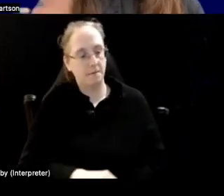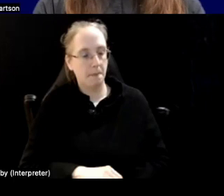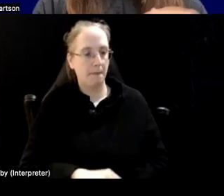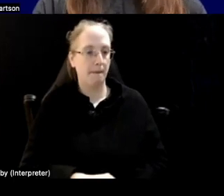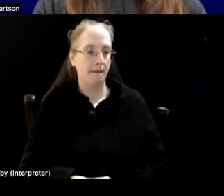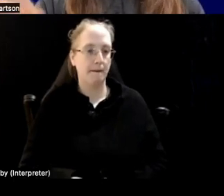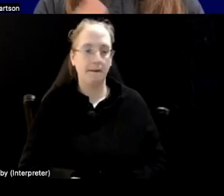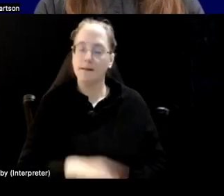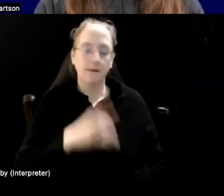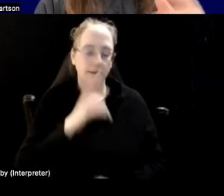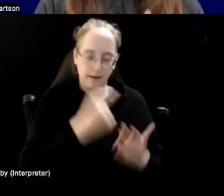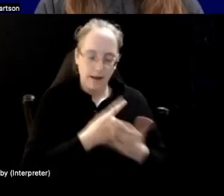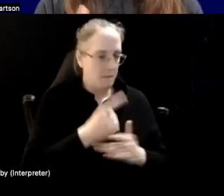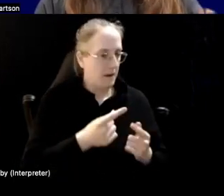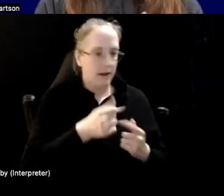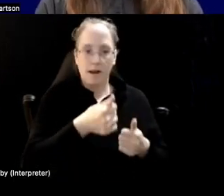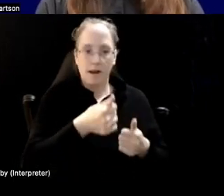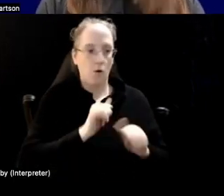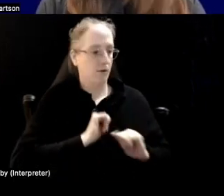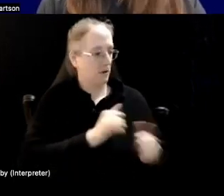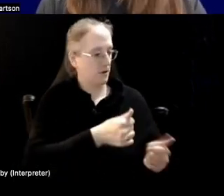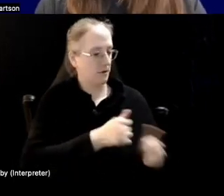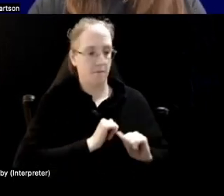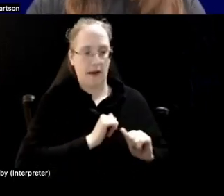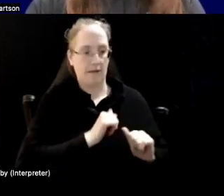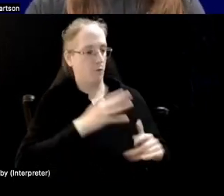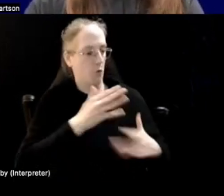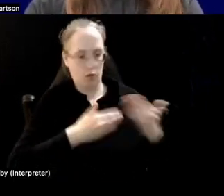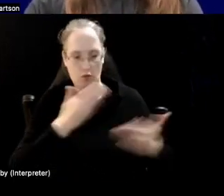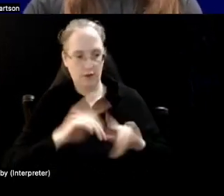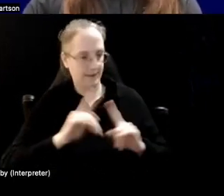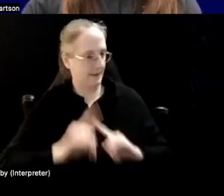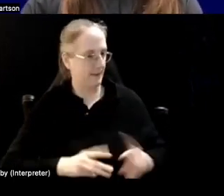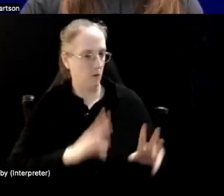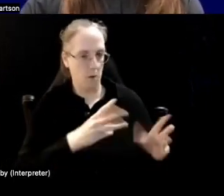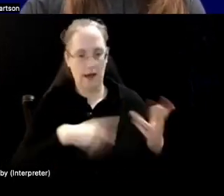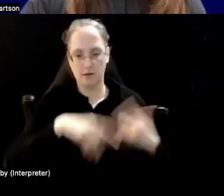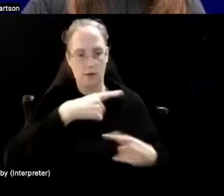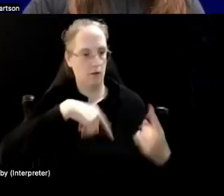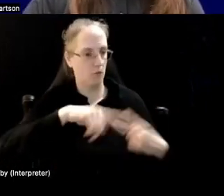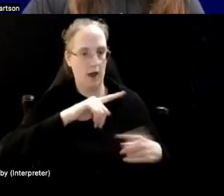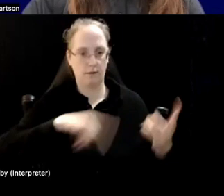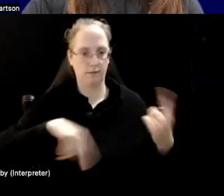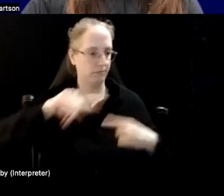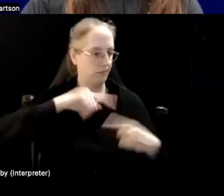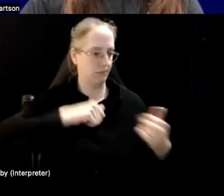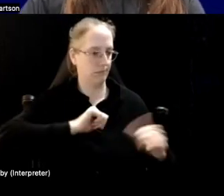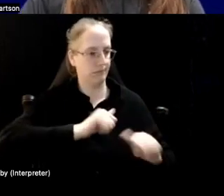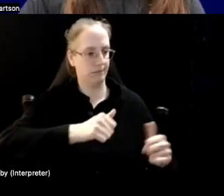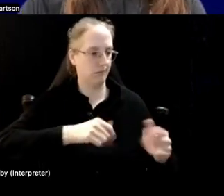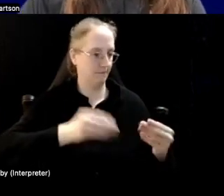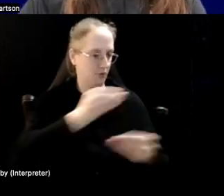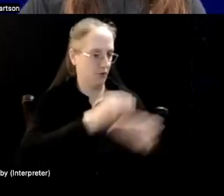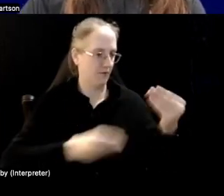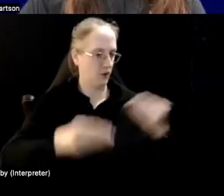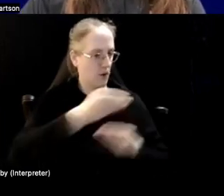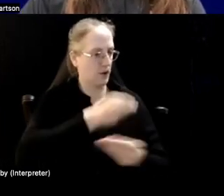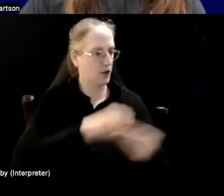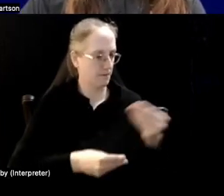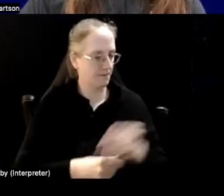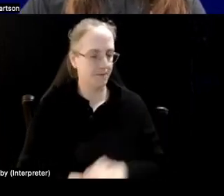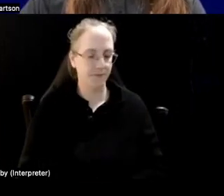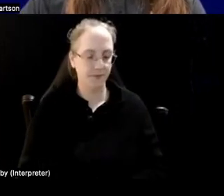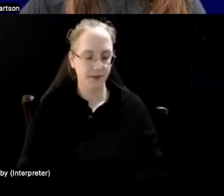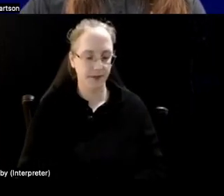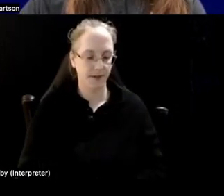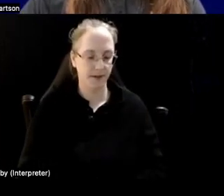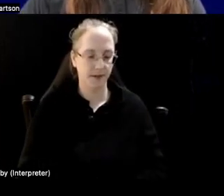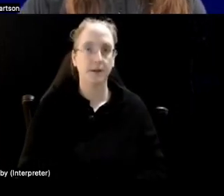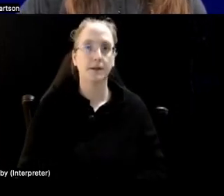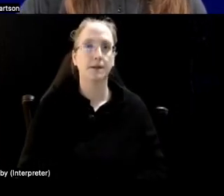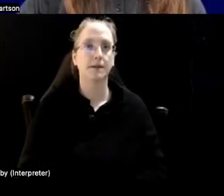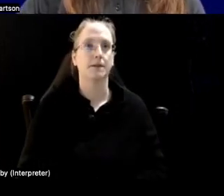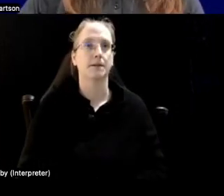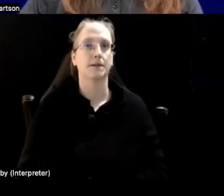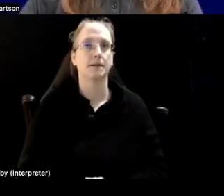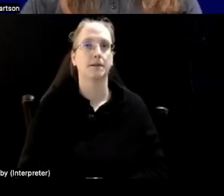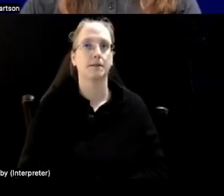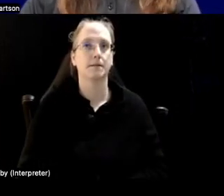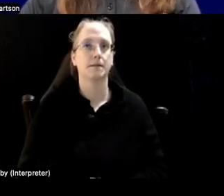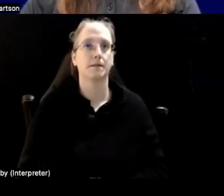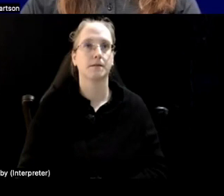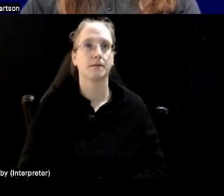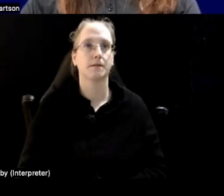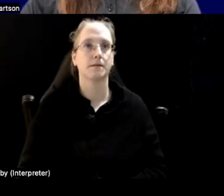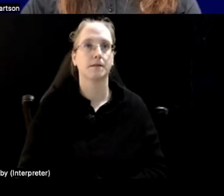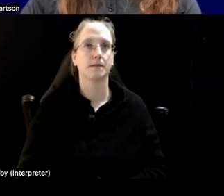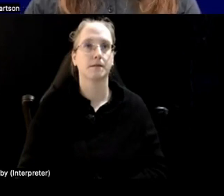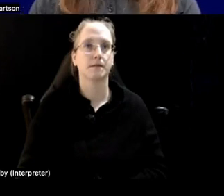all sorts of order, back and forward, back and forward, up and down, around and around.